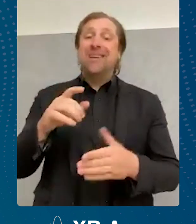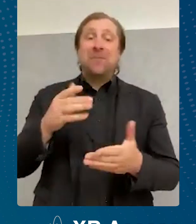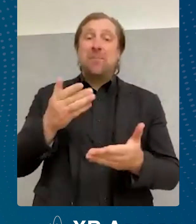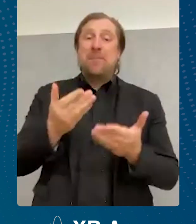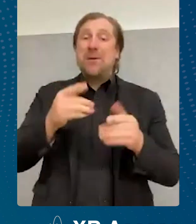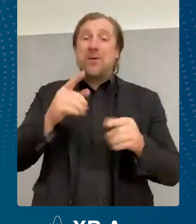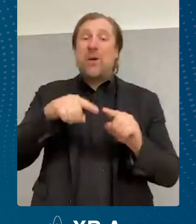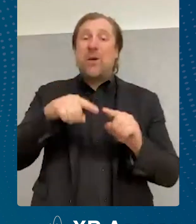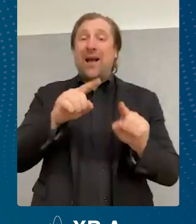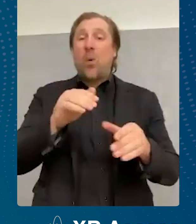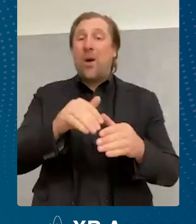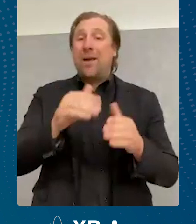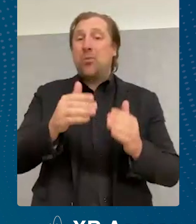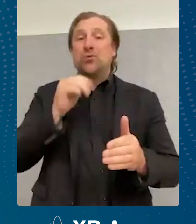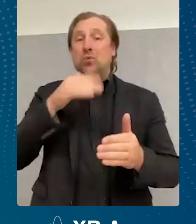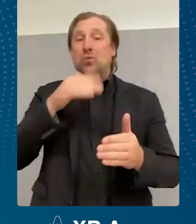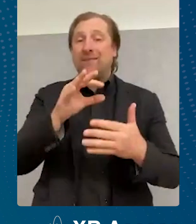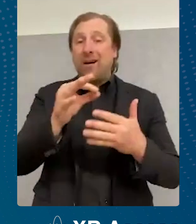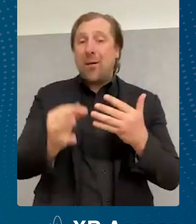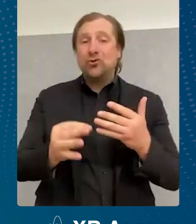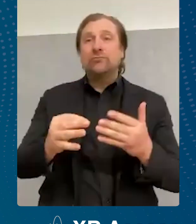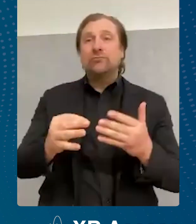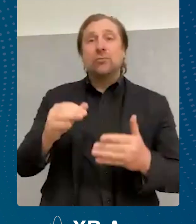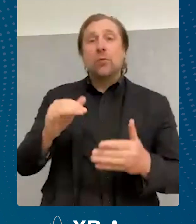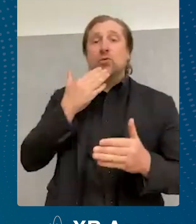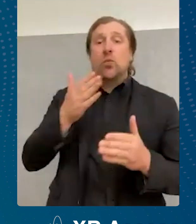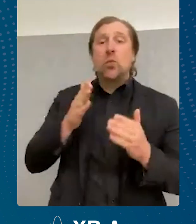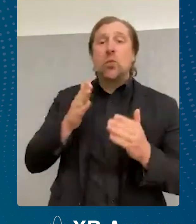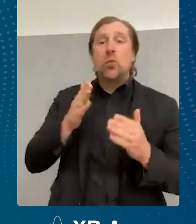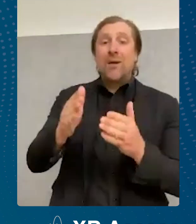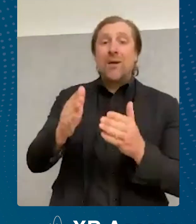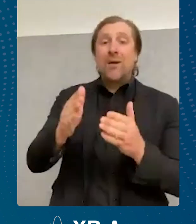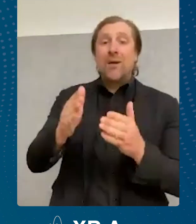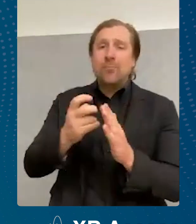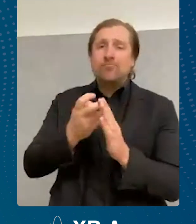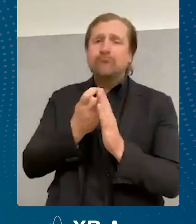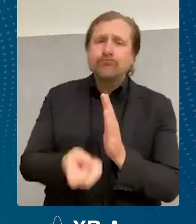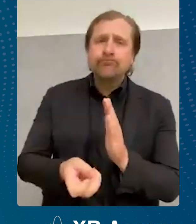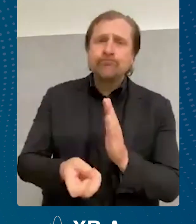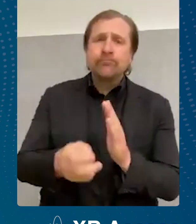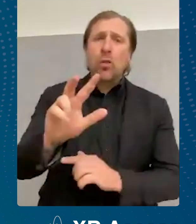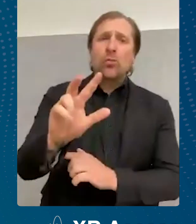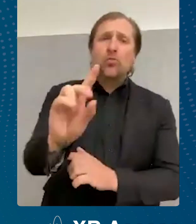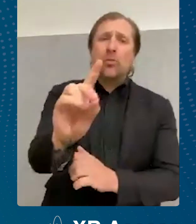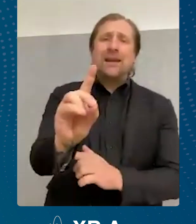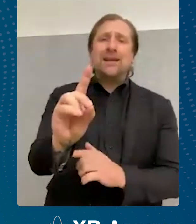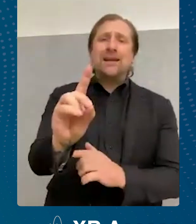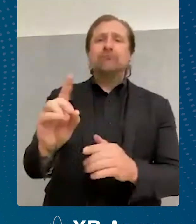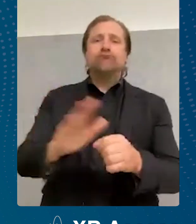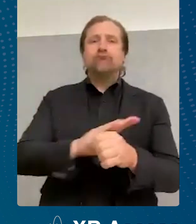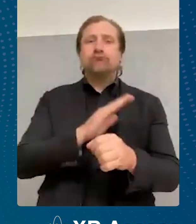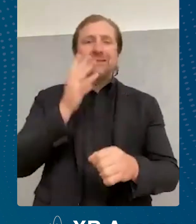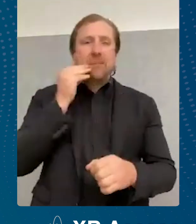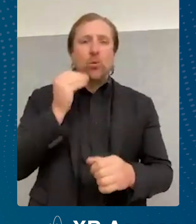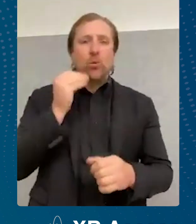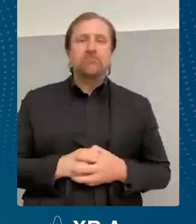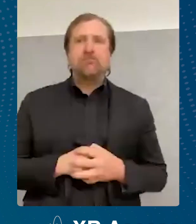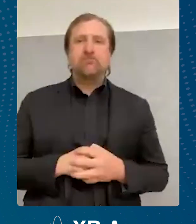And this can be a way to get that immersive and 3D experience.